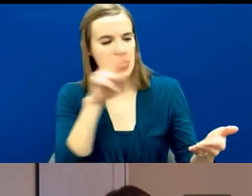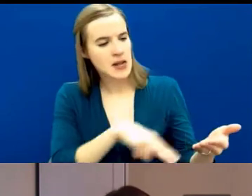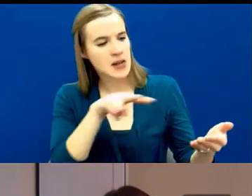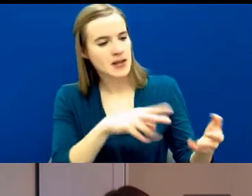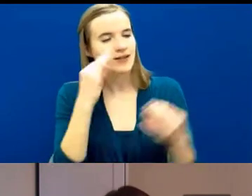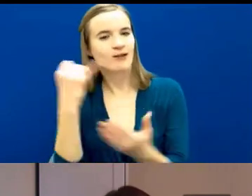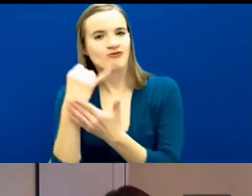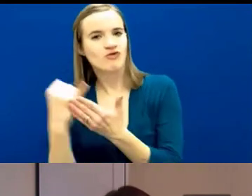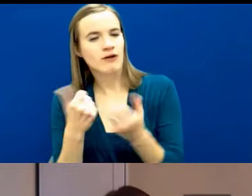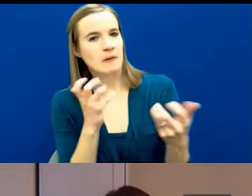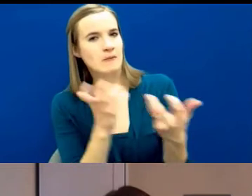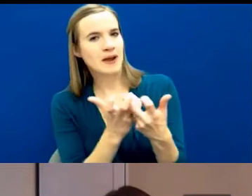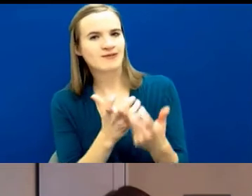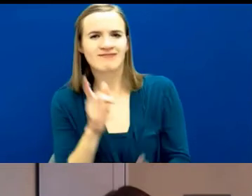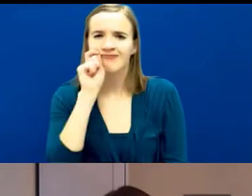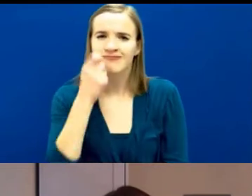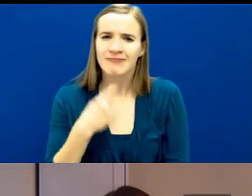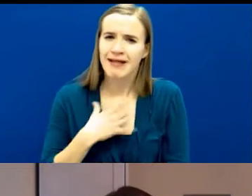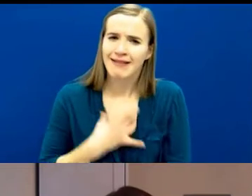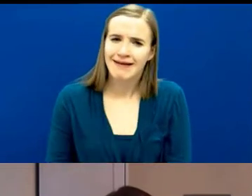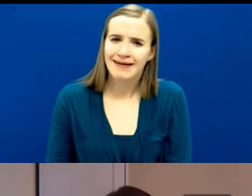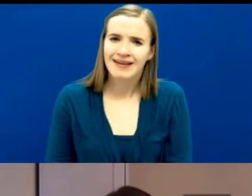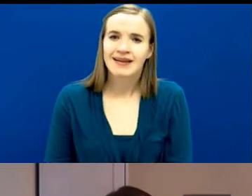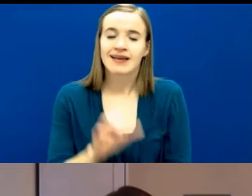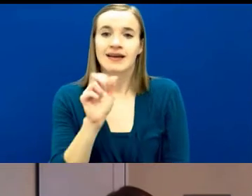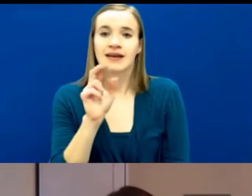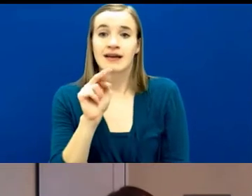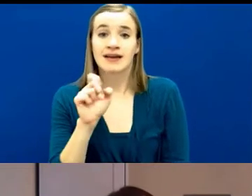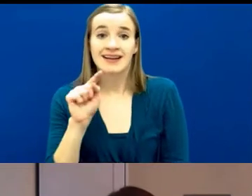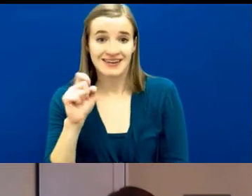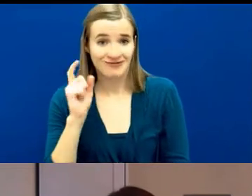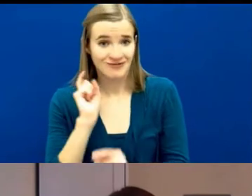Annette: Yeah. I was really concerned about Nabi as the illustrator before I